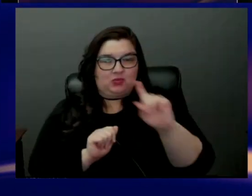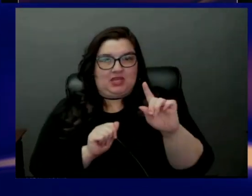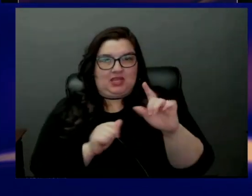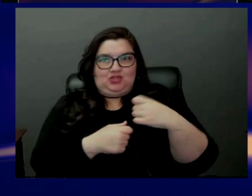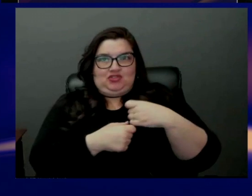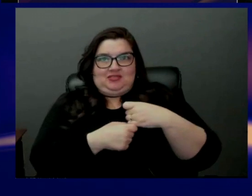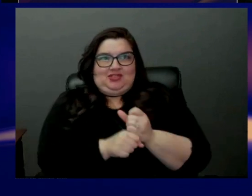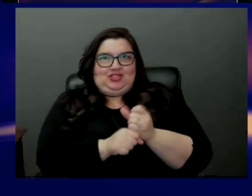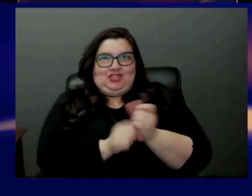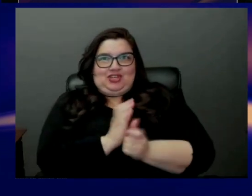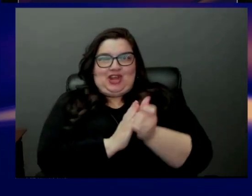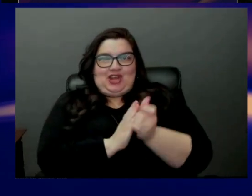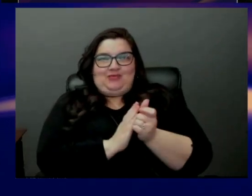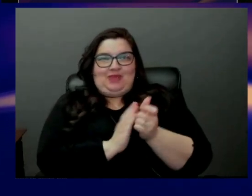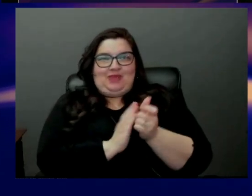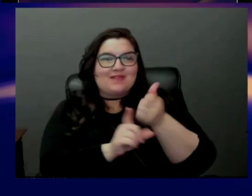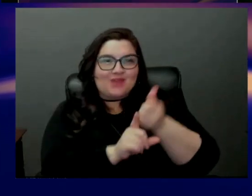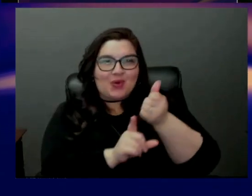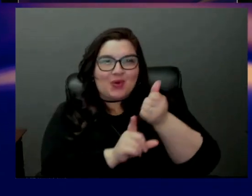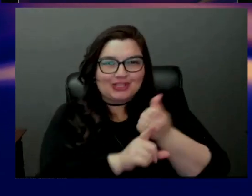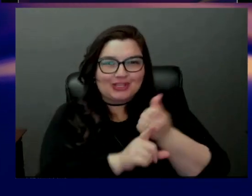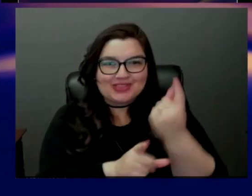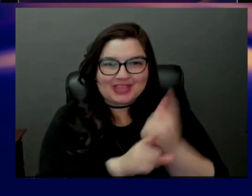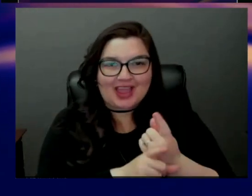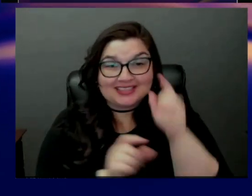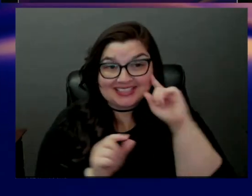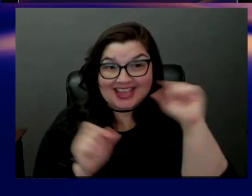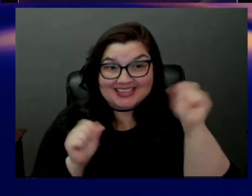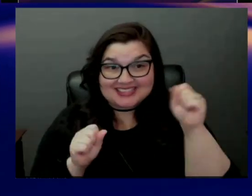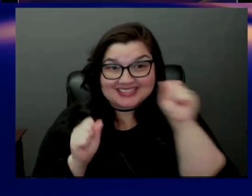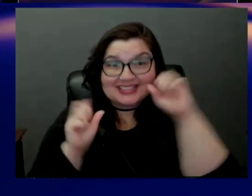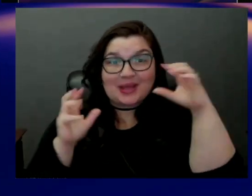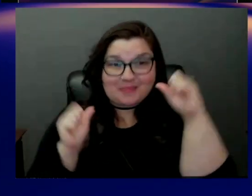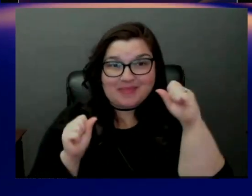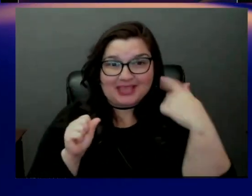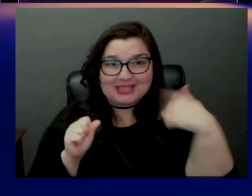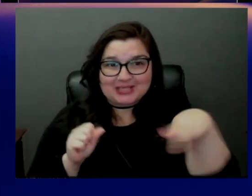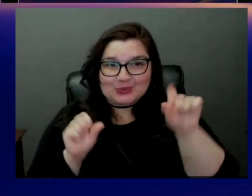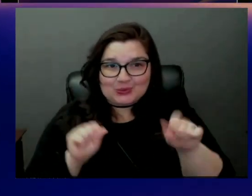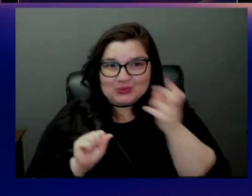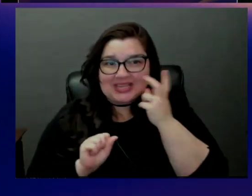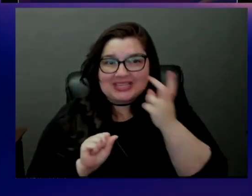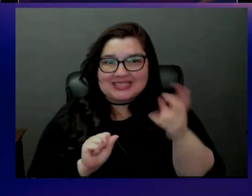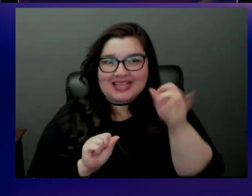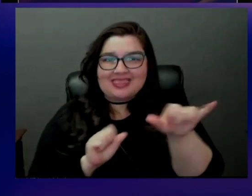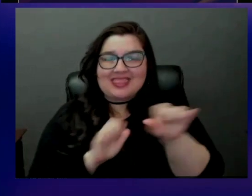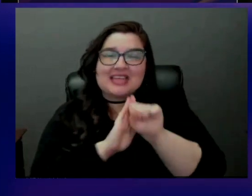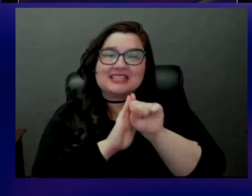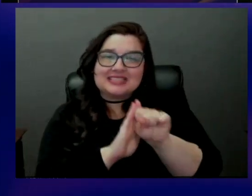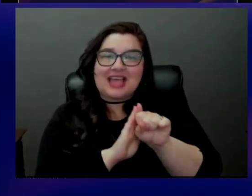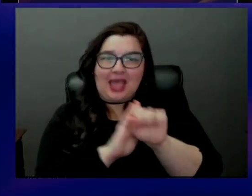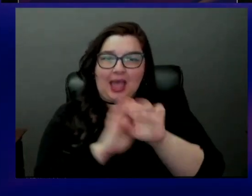Correct, correct. - This is really cool. It's Amazing, so you can see that in this sample set, I've got about 715 traces,